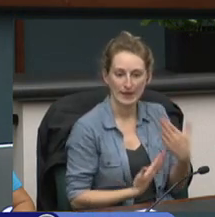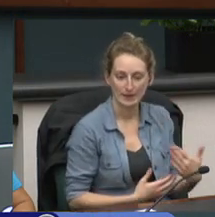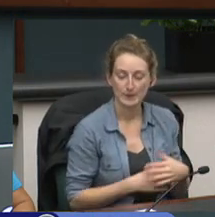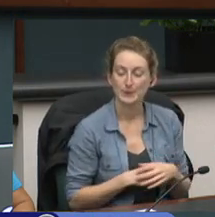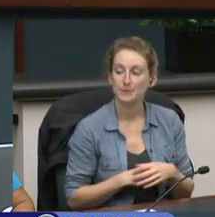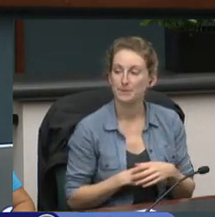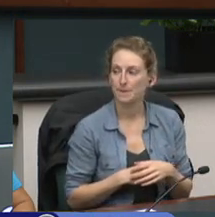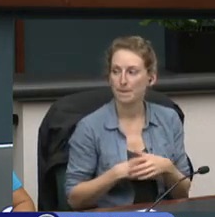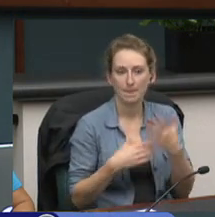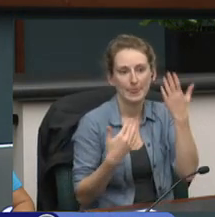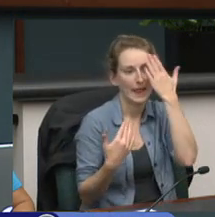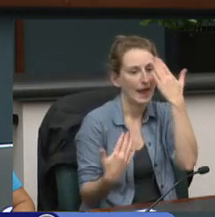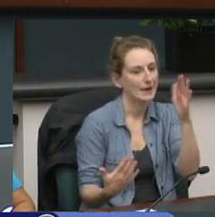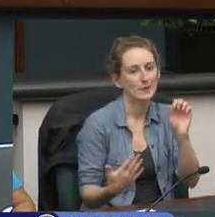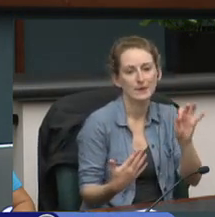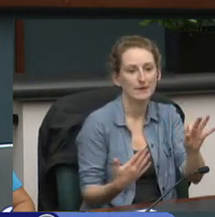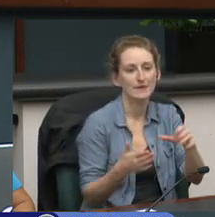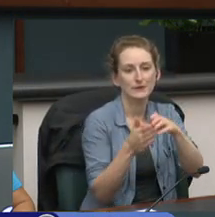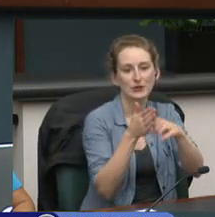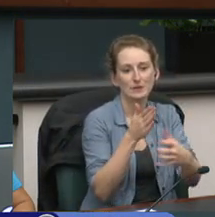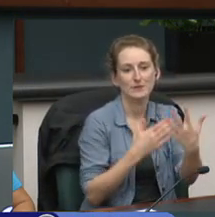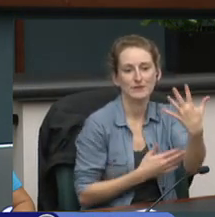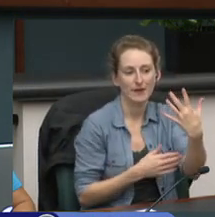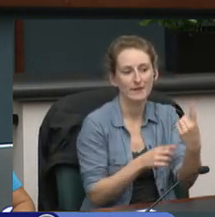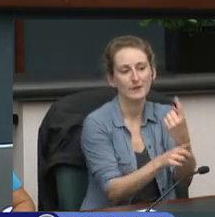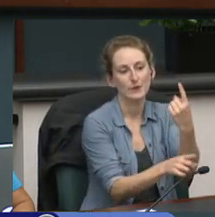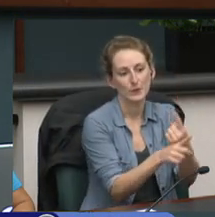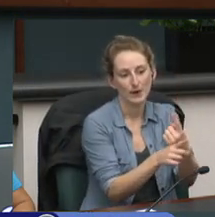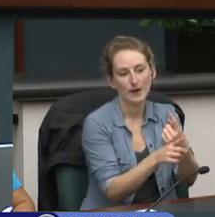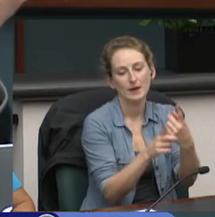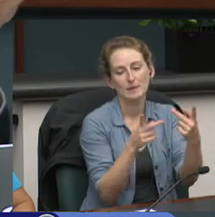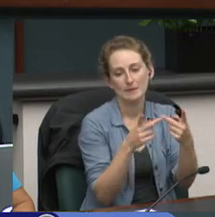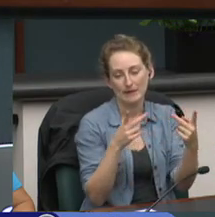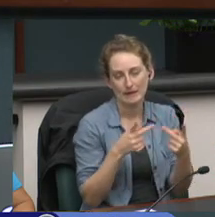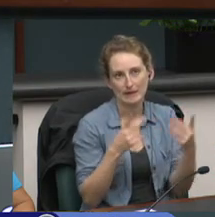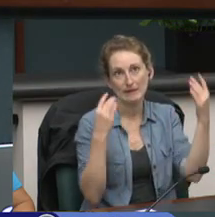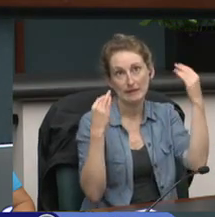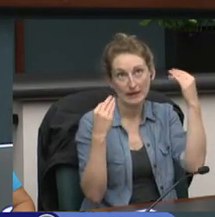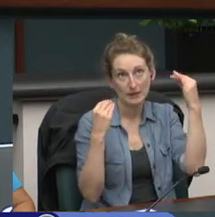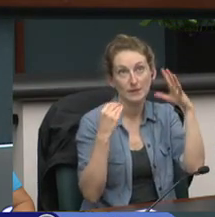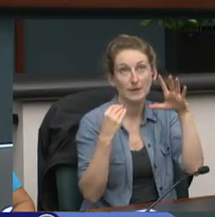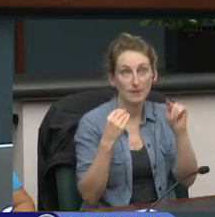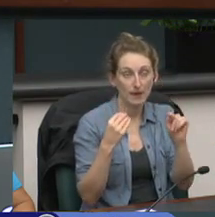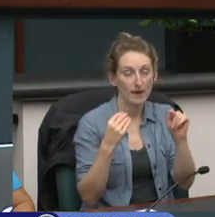chapter five is the right place to think about it I was more concerned about the